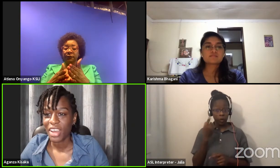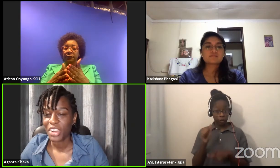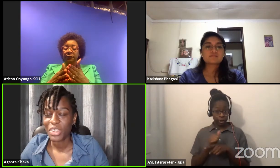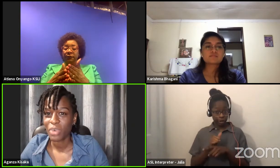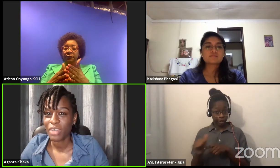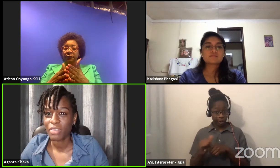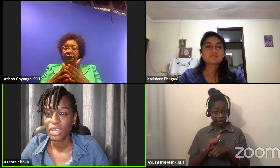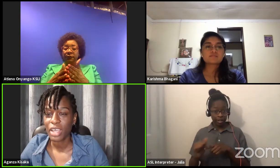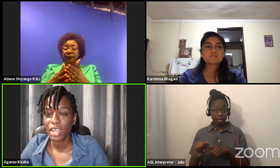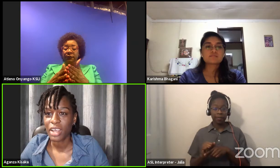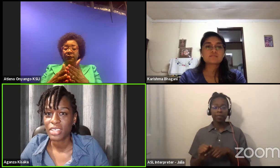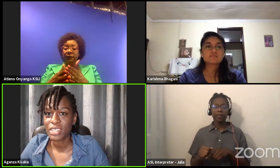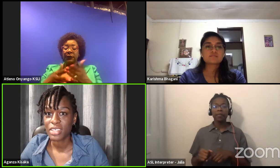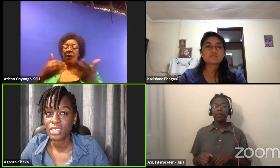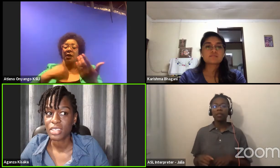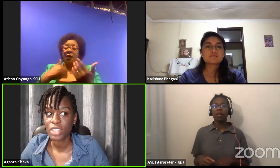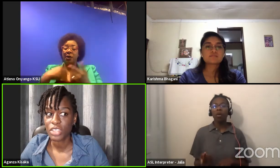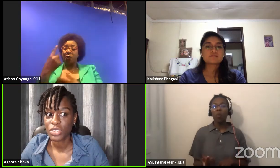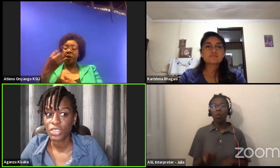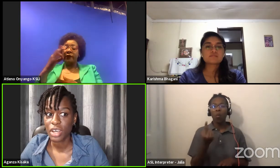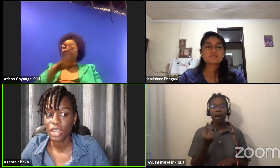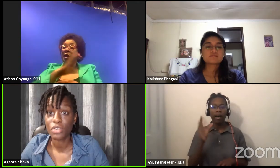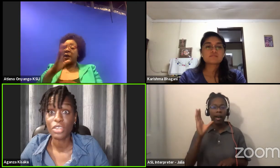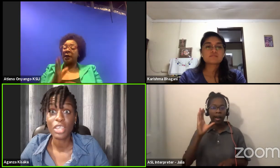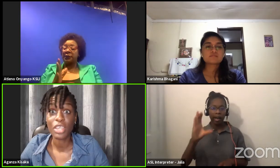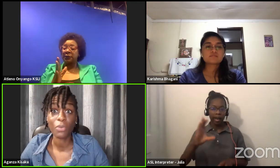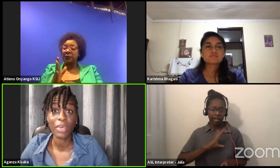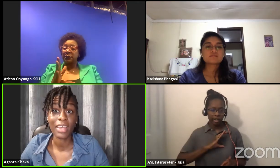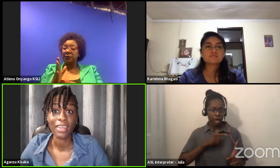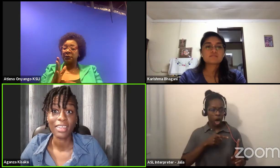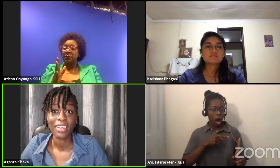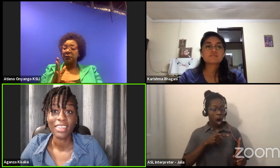I heard one of the characters in such a unique way